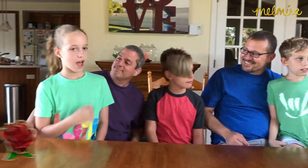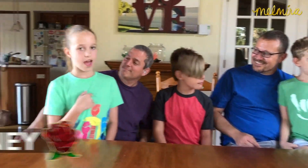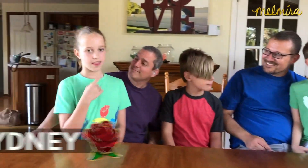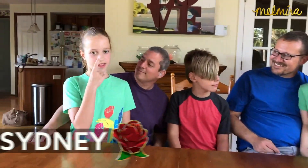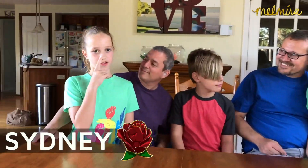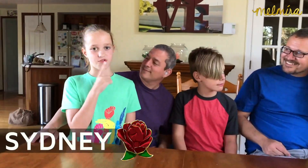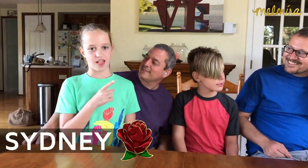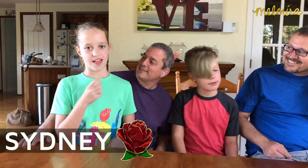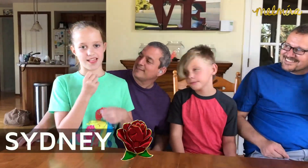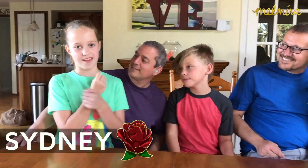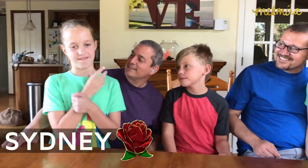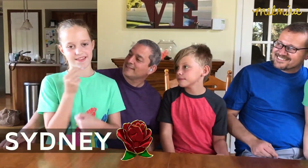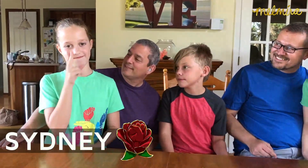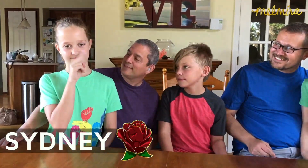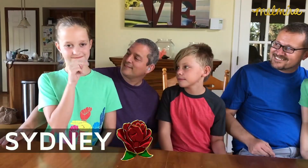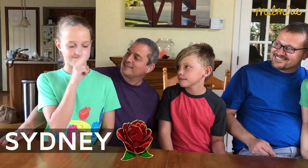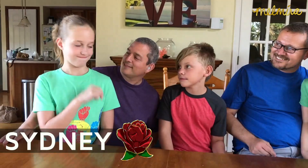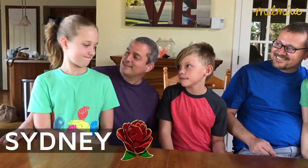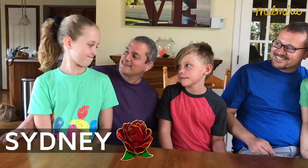I think they really love to be fun.